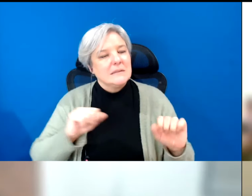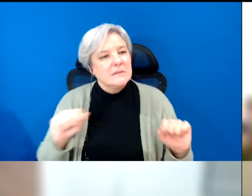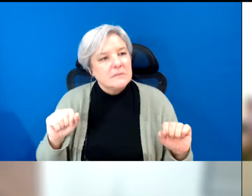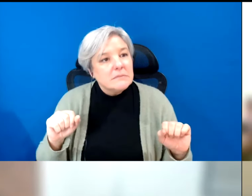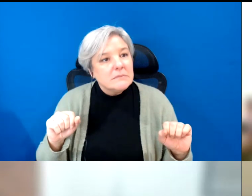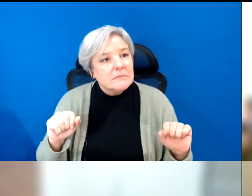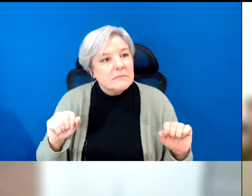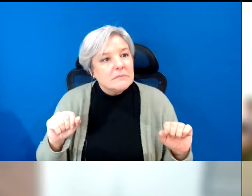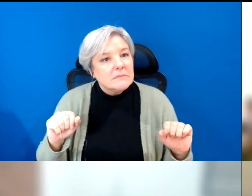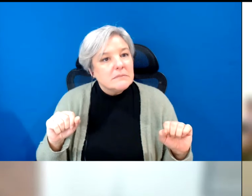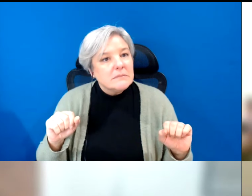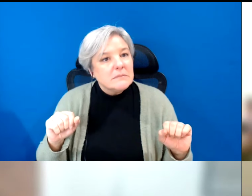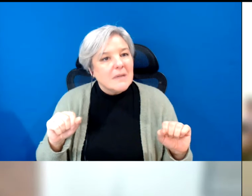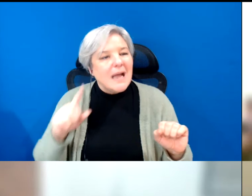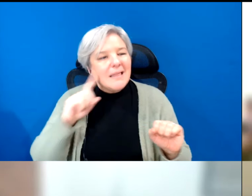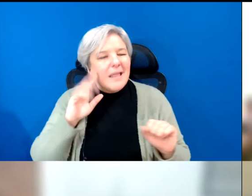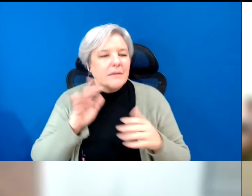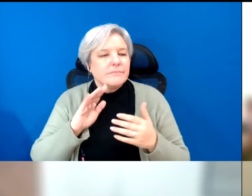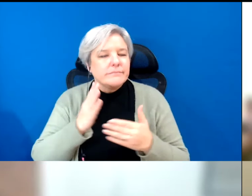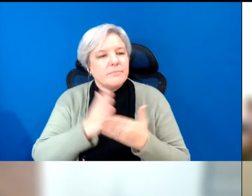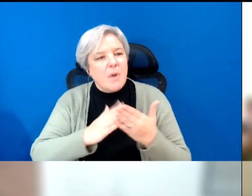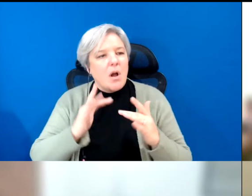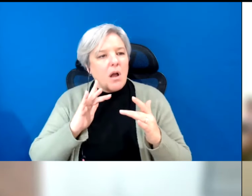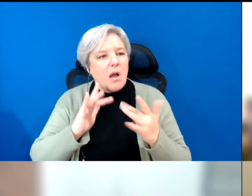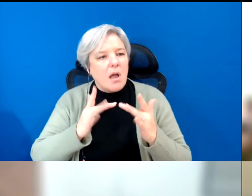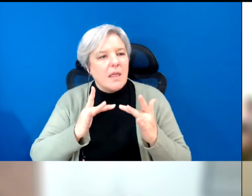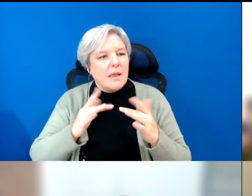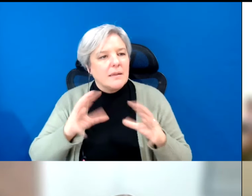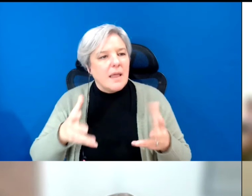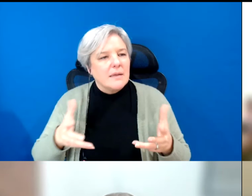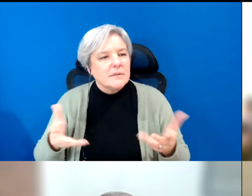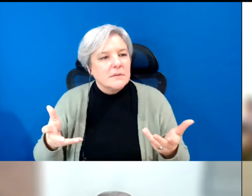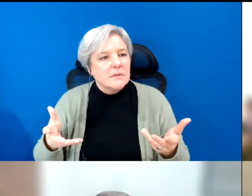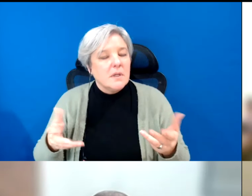for entering the online class. Well, in online class, well, there's a couple of different ways.